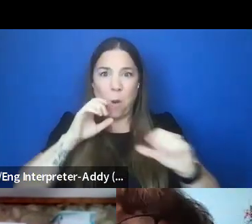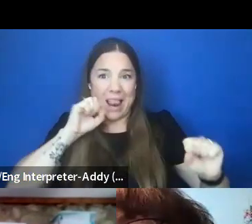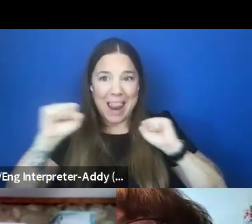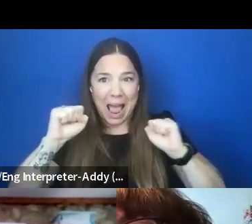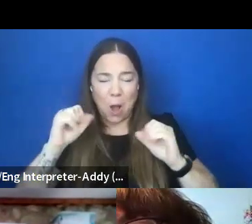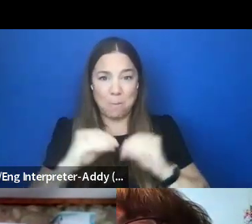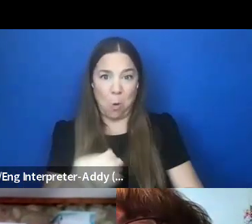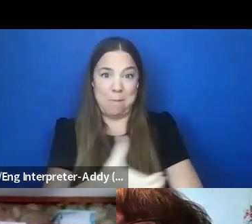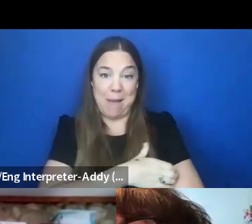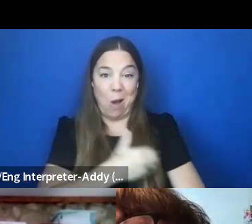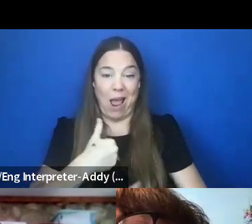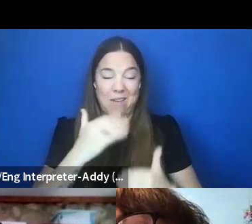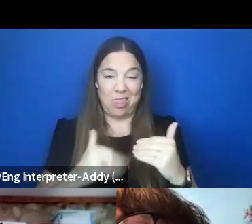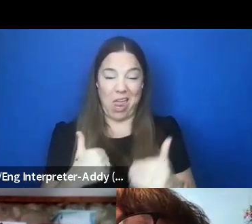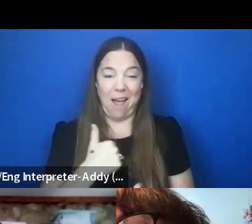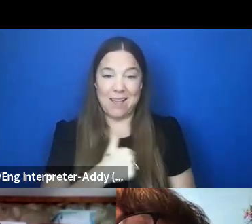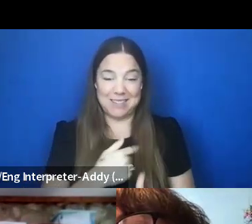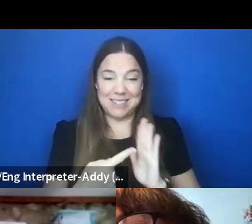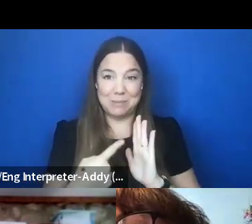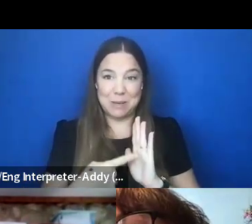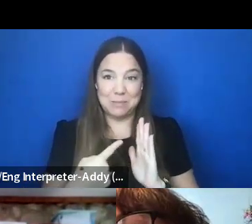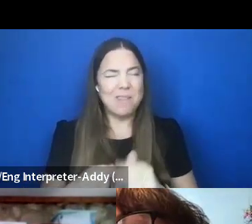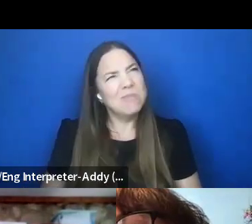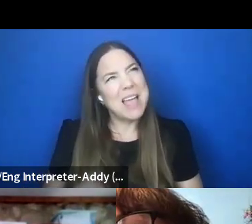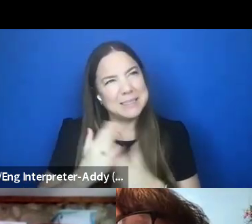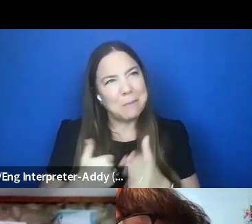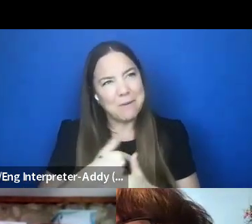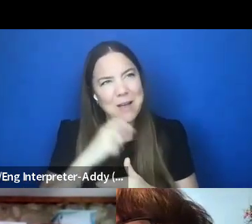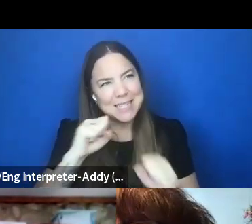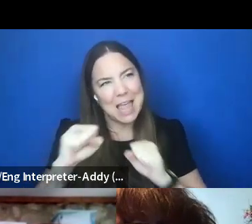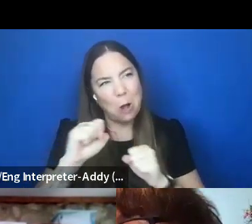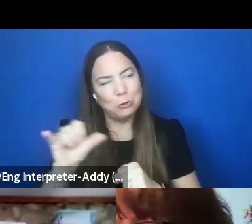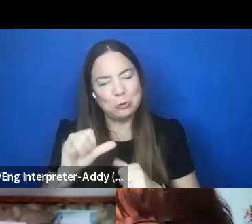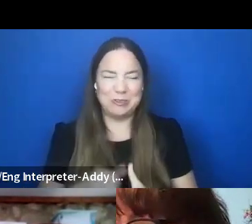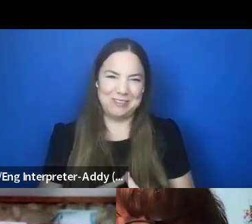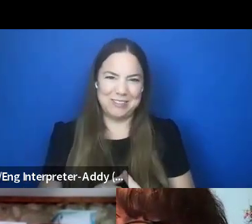Don Dew: a lot of us, although I think some of us are loud in a good way Don Dew: right.